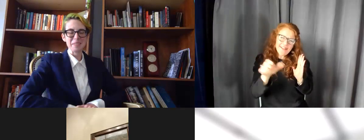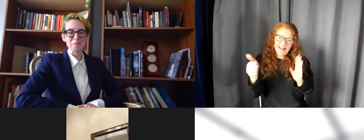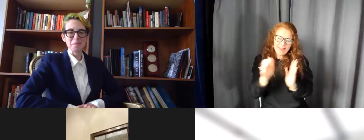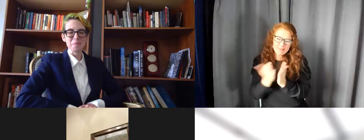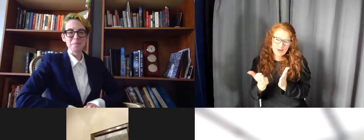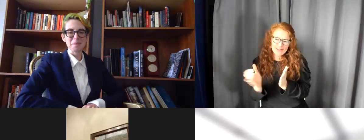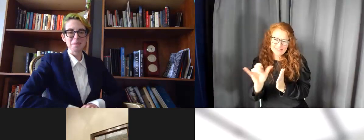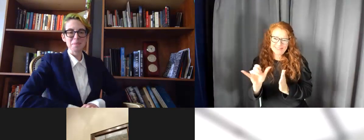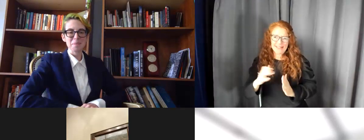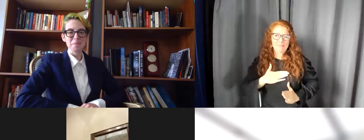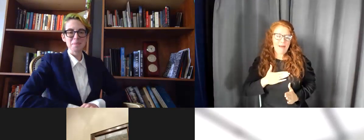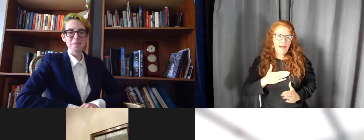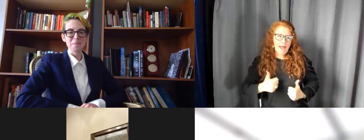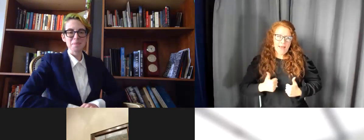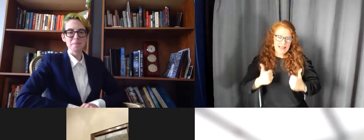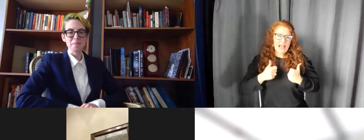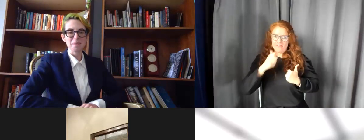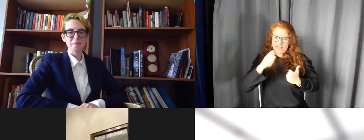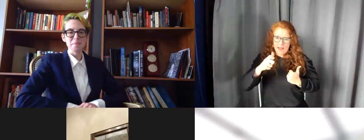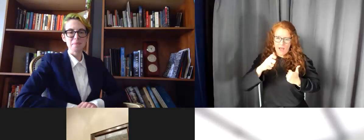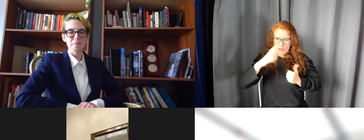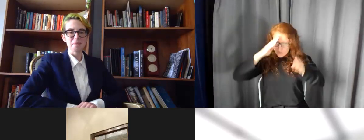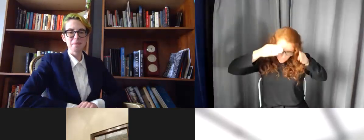Jordan Radford: just disability advocacy. It is just a